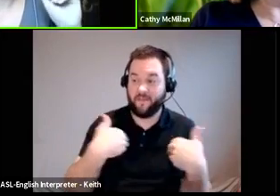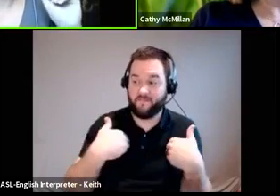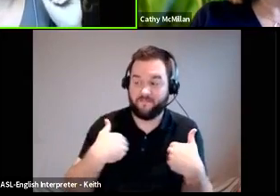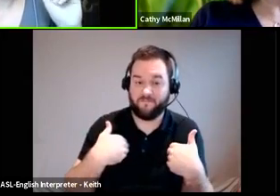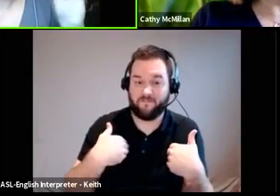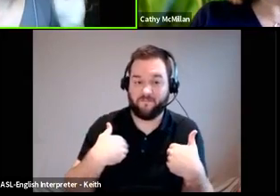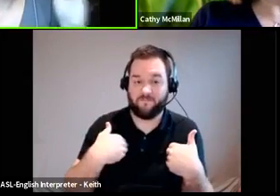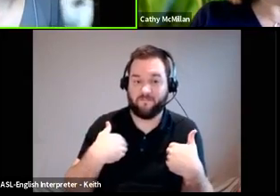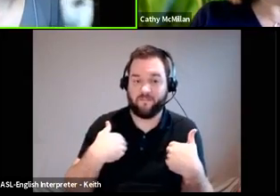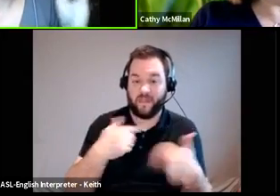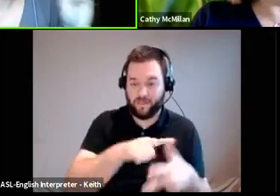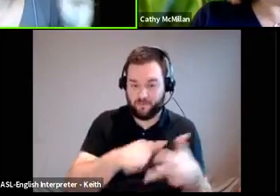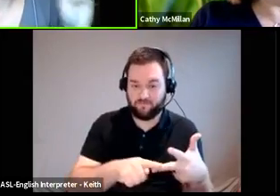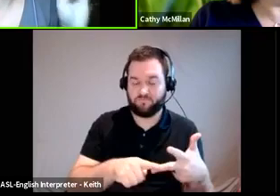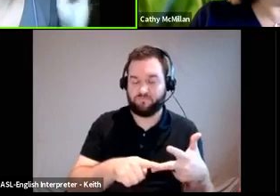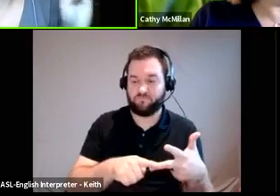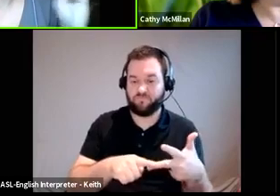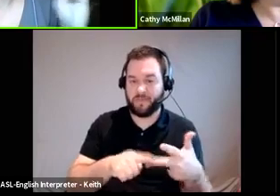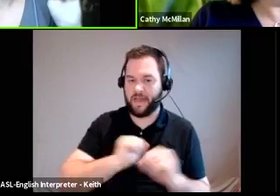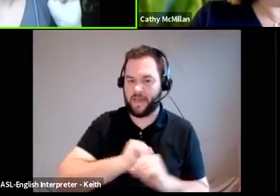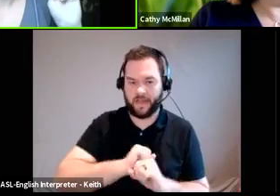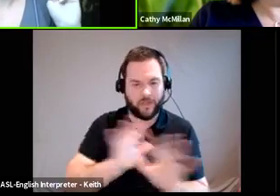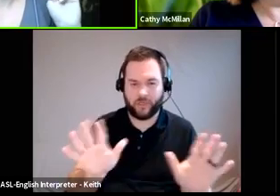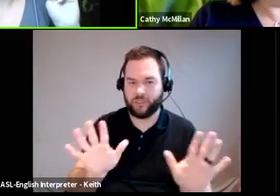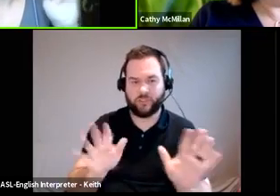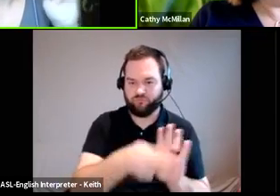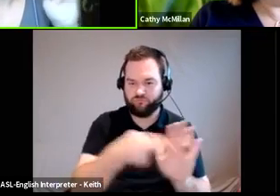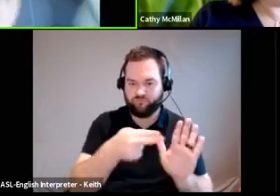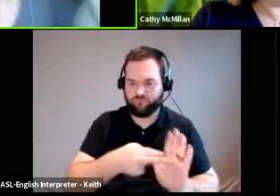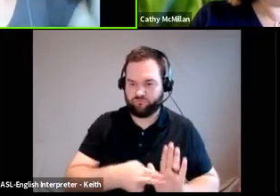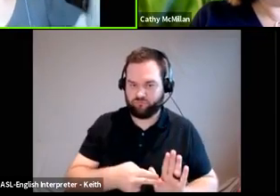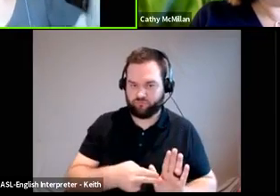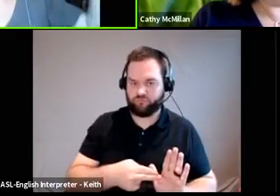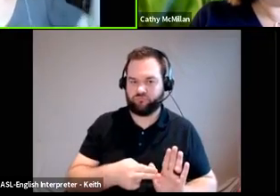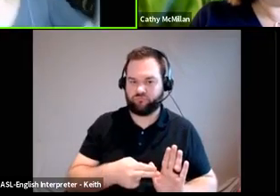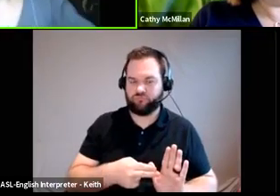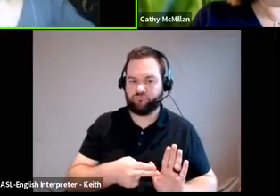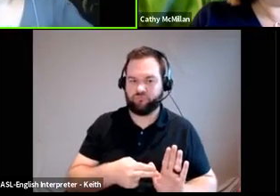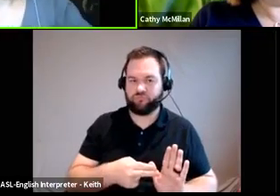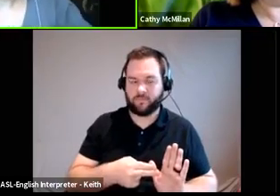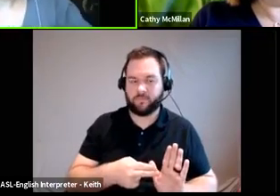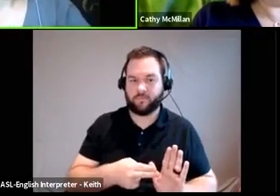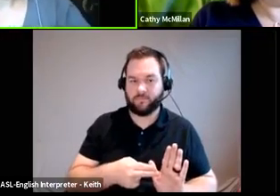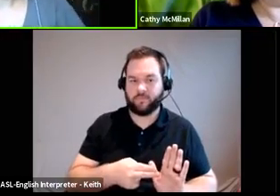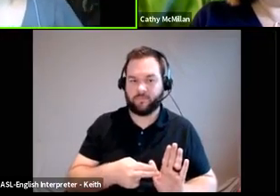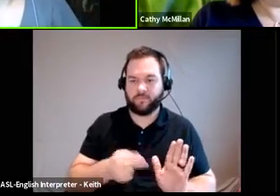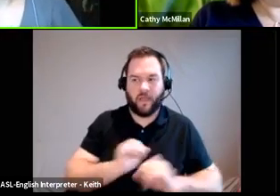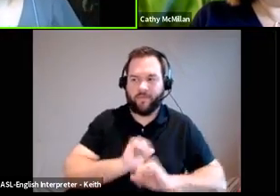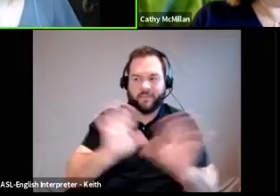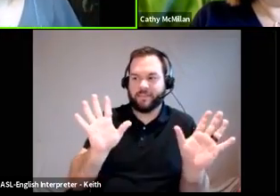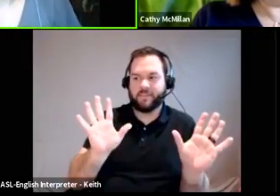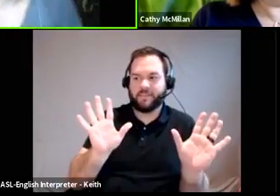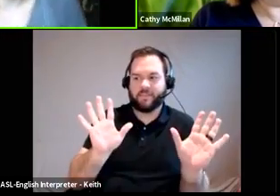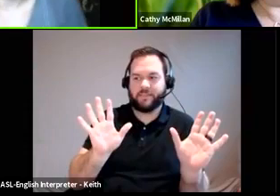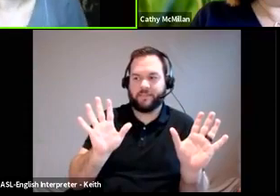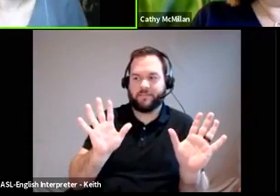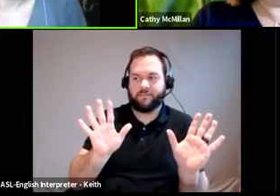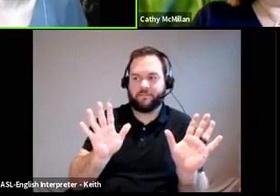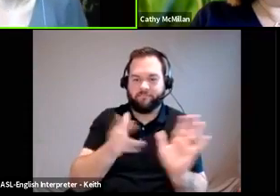the school district, he has assessments on under as assessments on under his belt he's got three. very very very. very